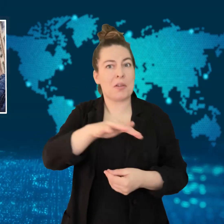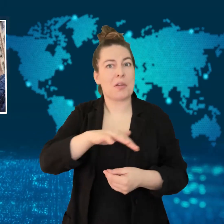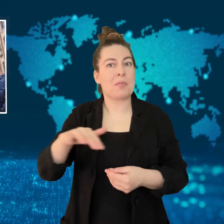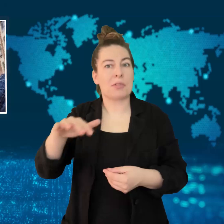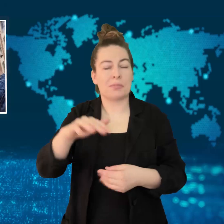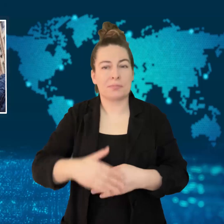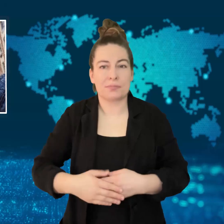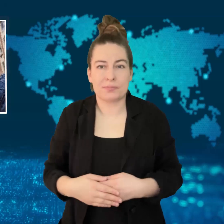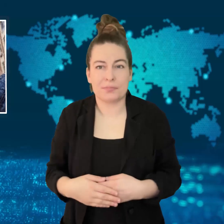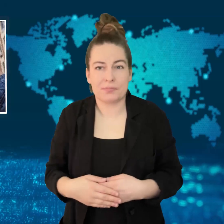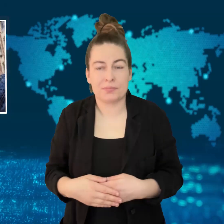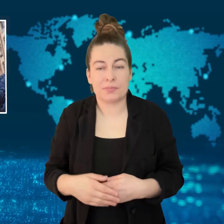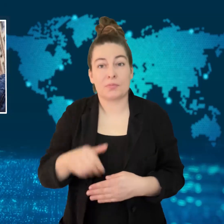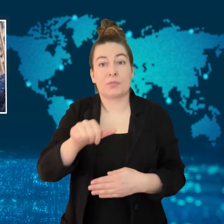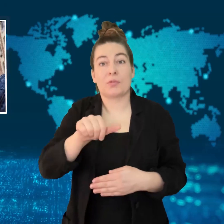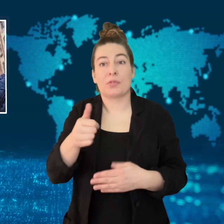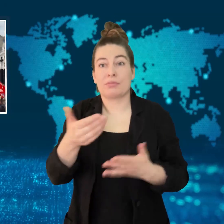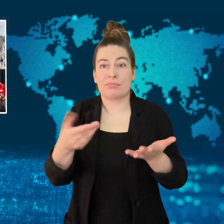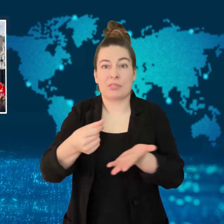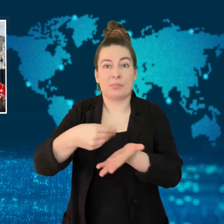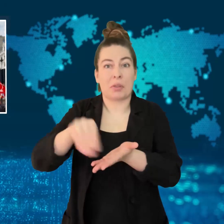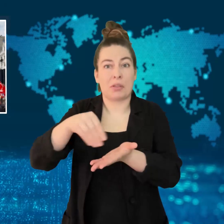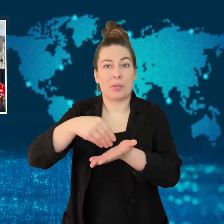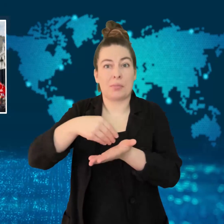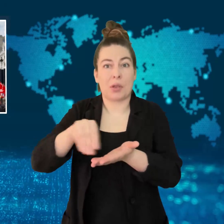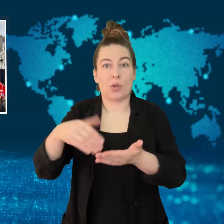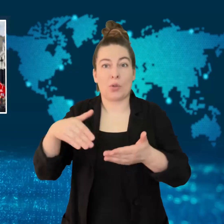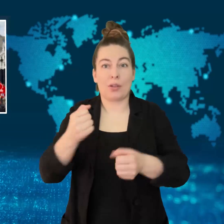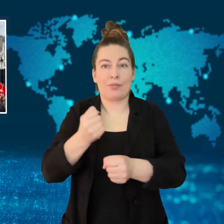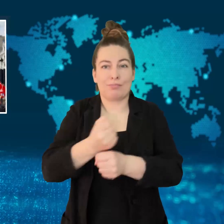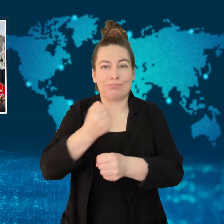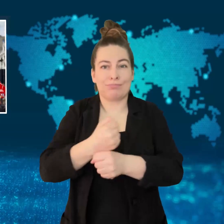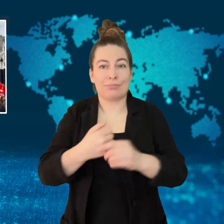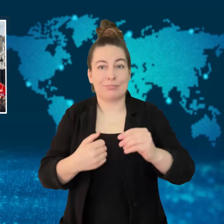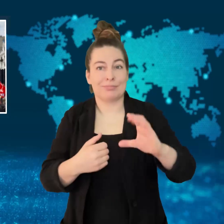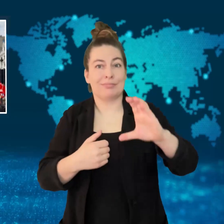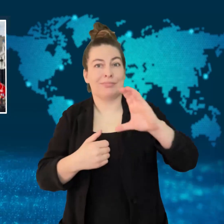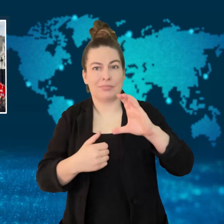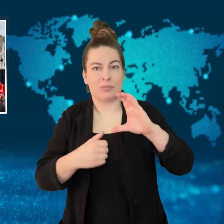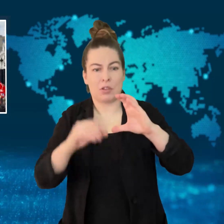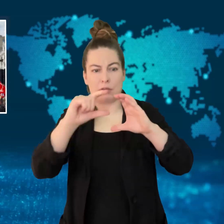stay with their parents and have little chance of